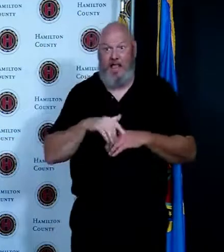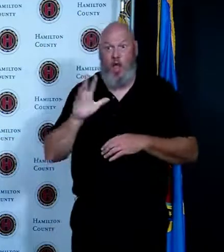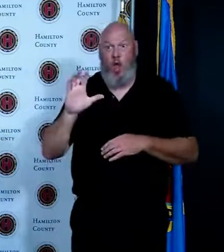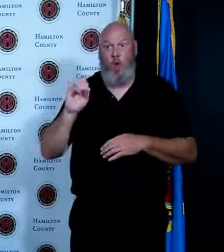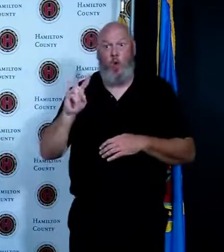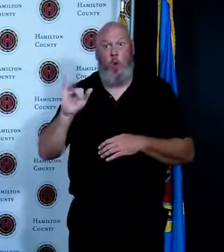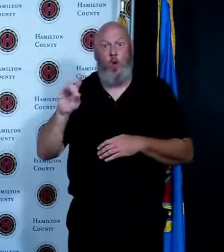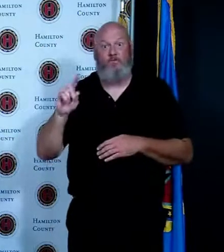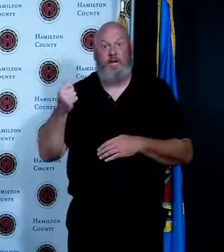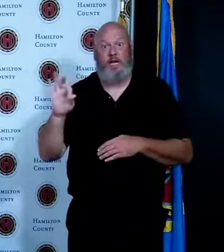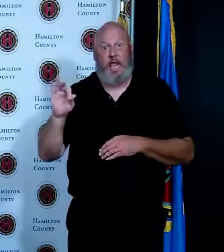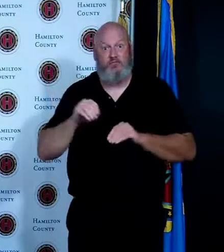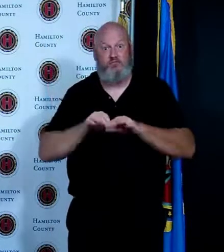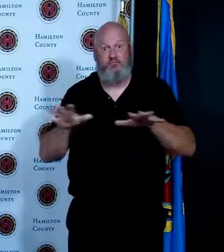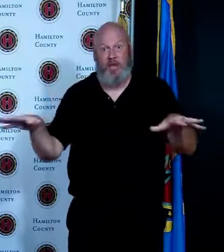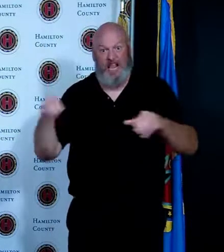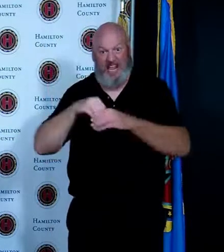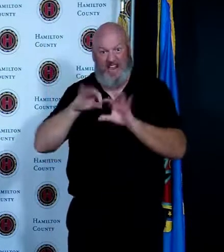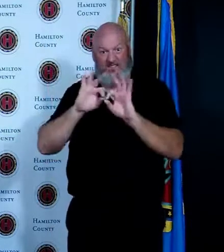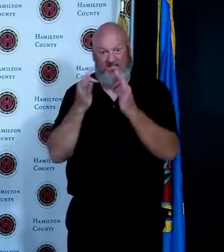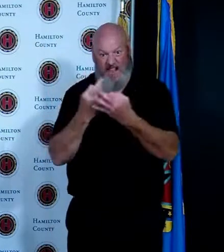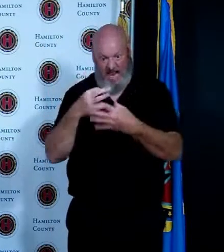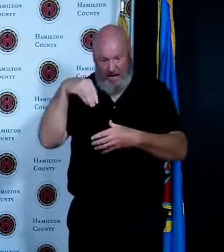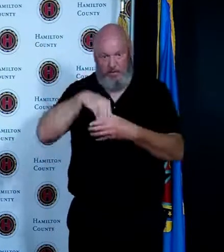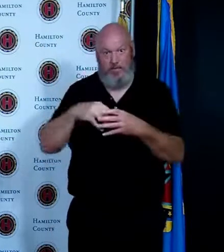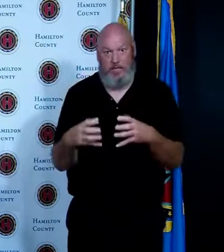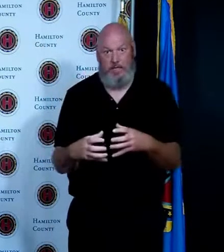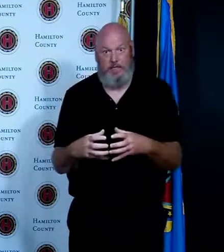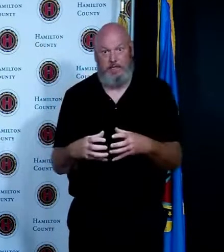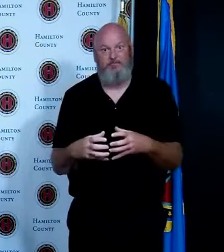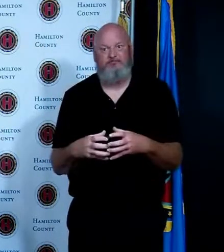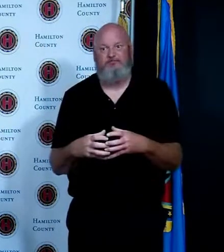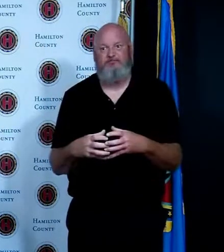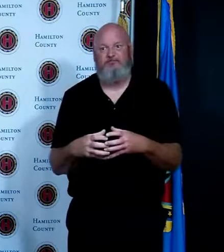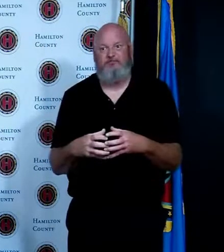week that cases happened at a baby shower and a surprise birthday party